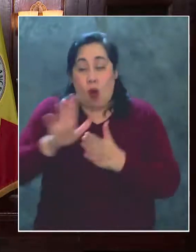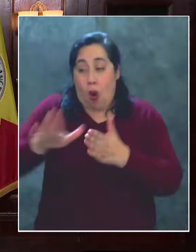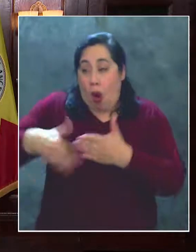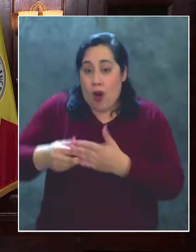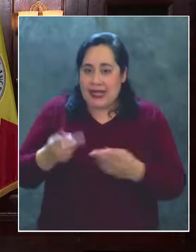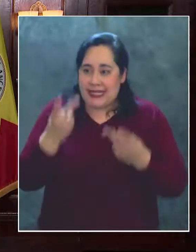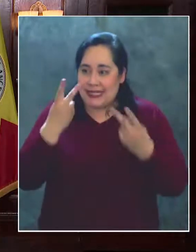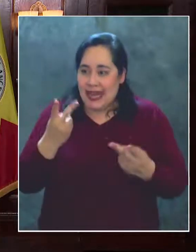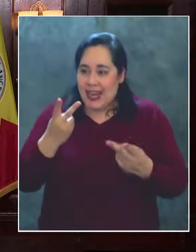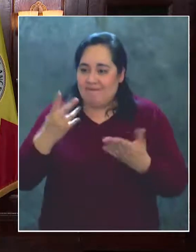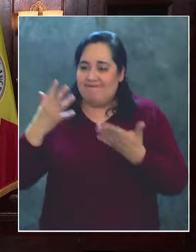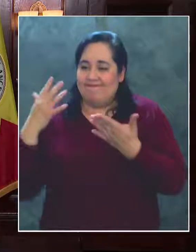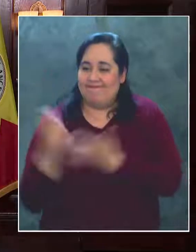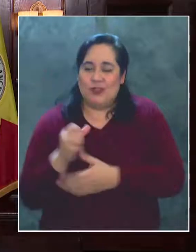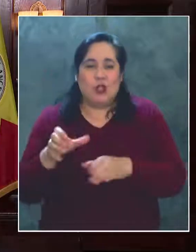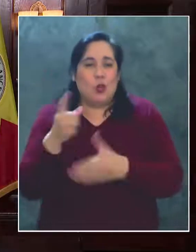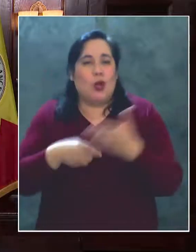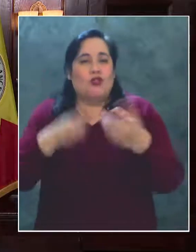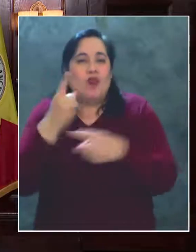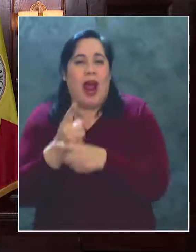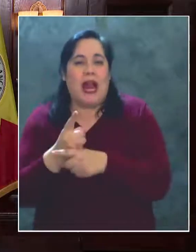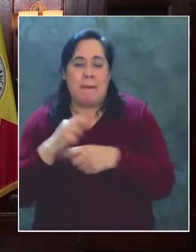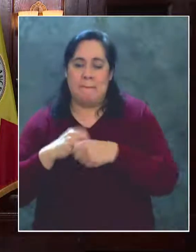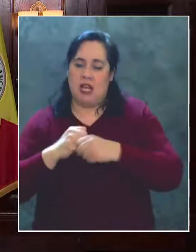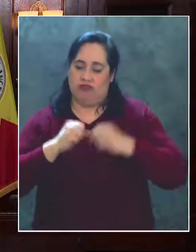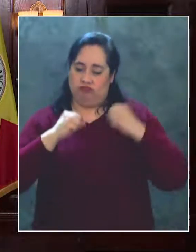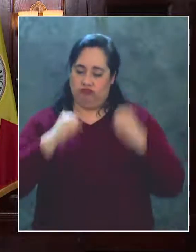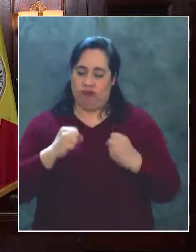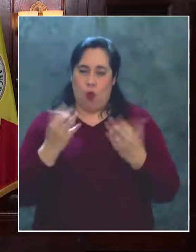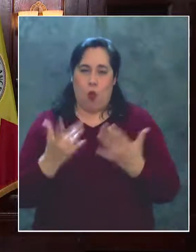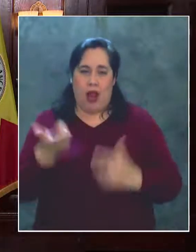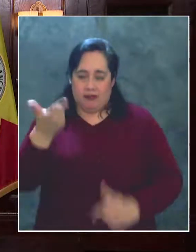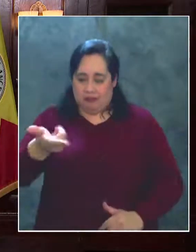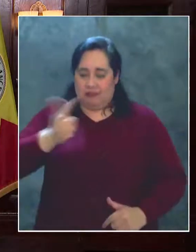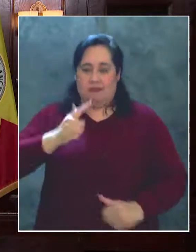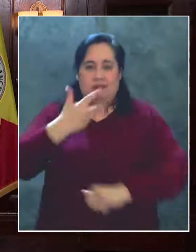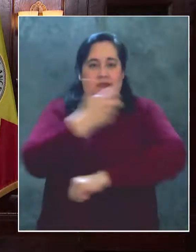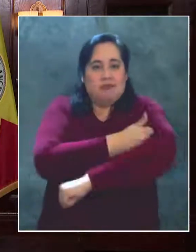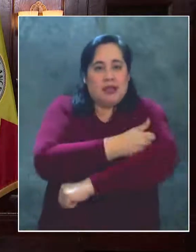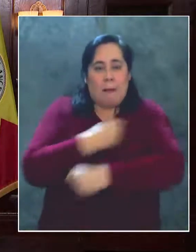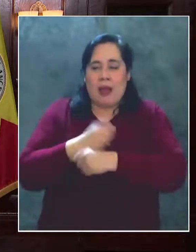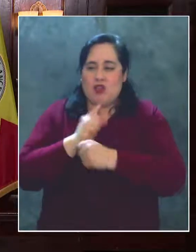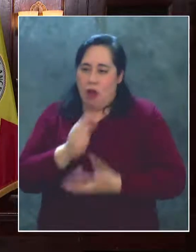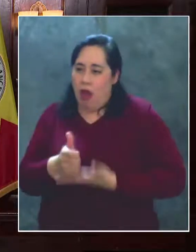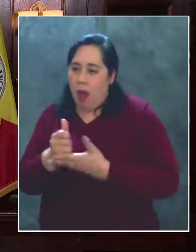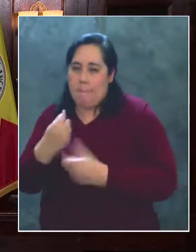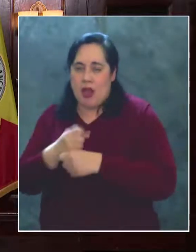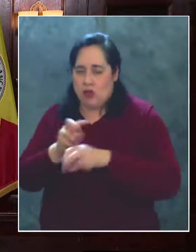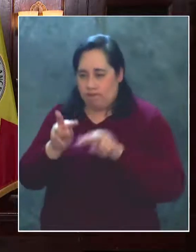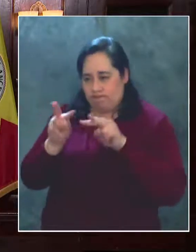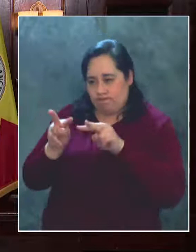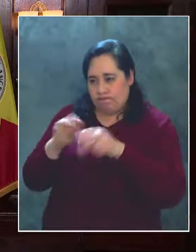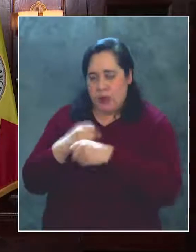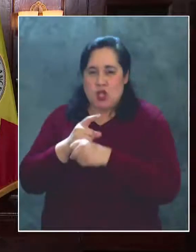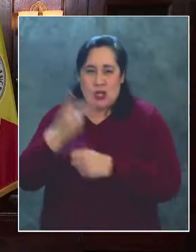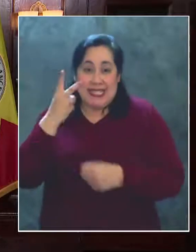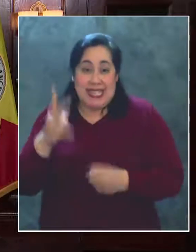US TO DOUBLE DOWN TO WAIT OUR TURN, TO MAKE SURE WE'RE HELPING, TO BE VIGILANT AND TO